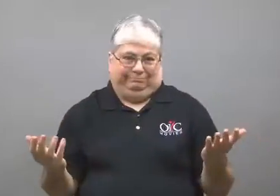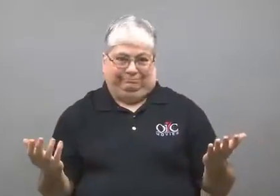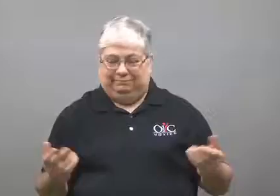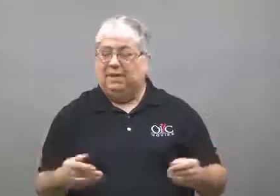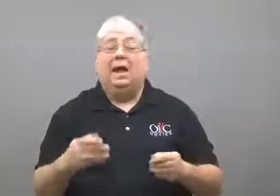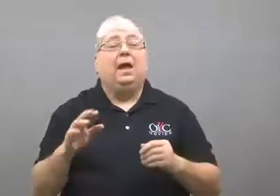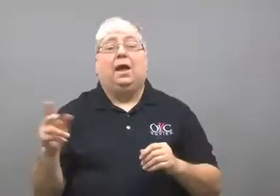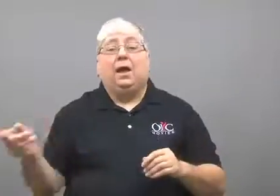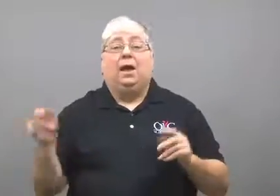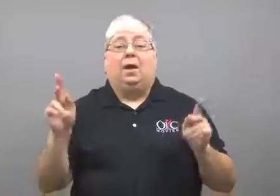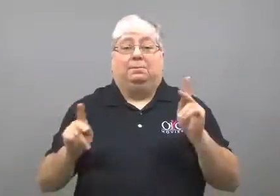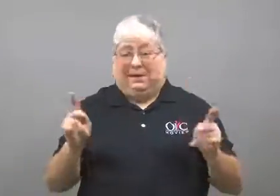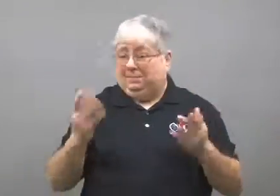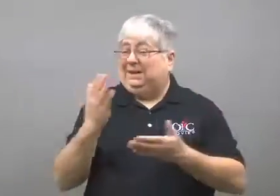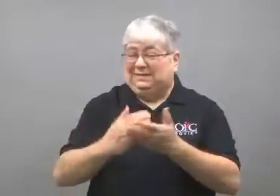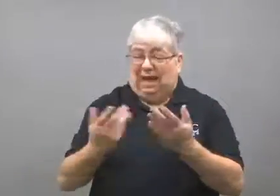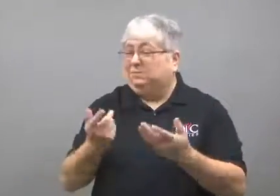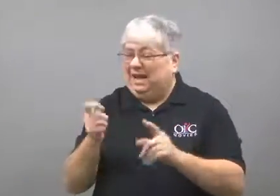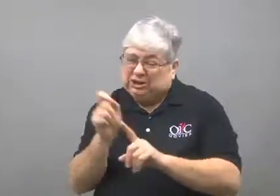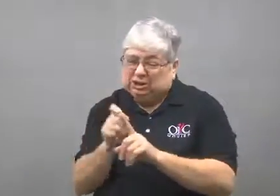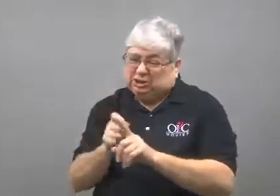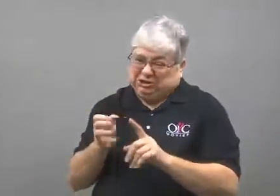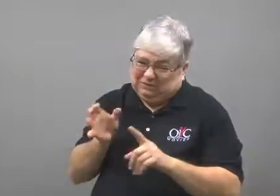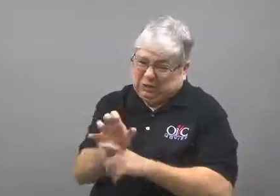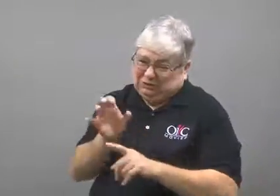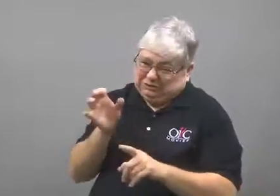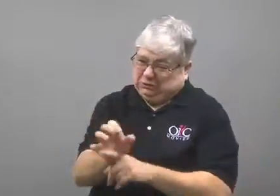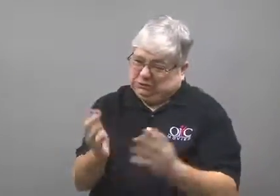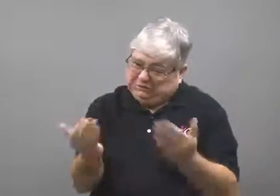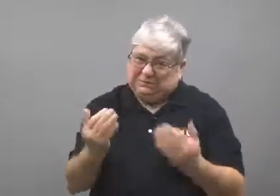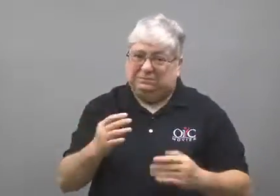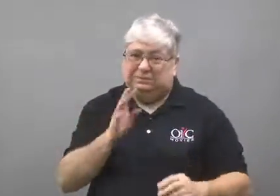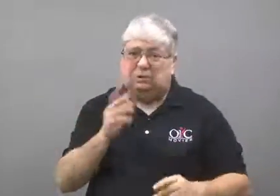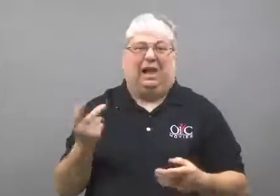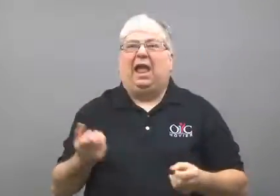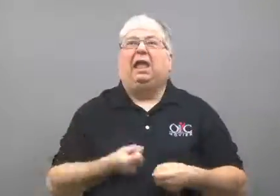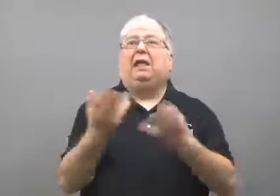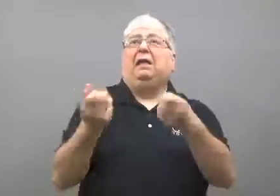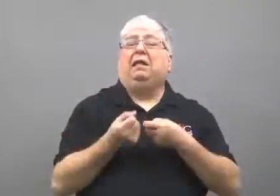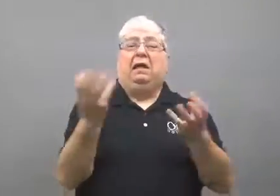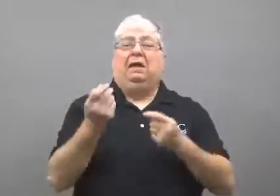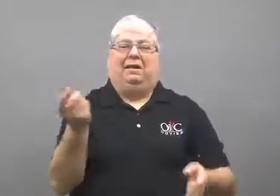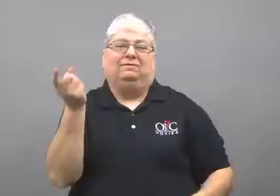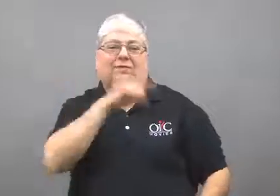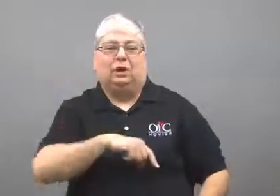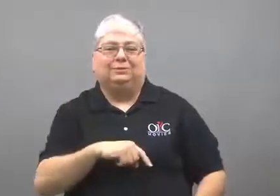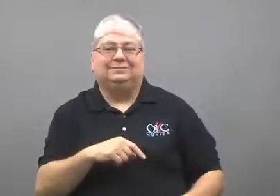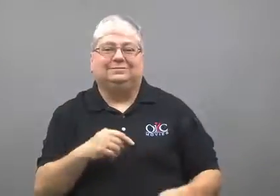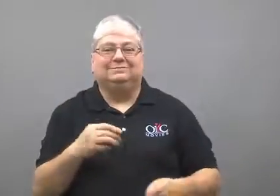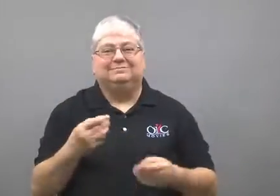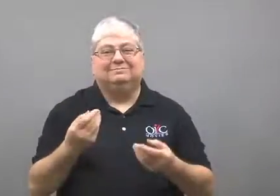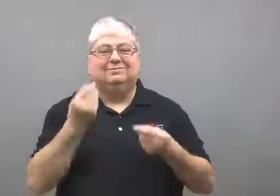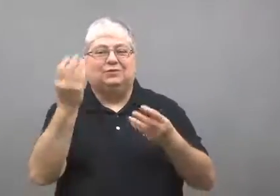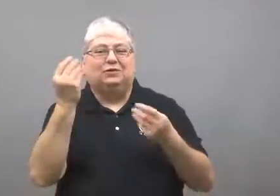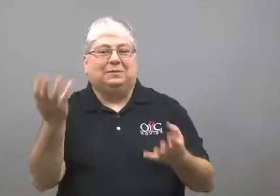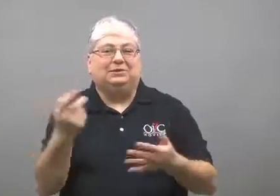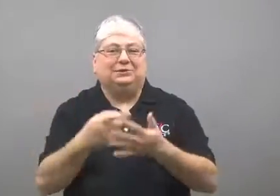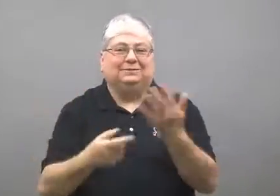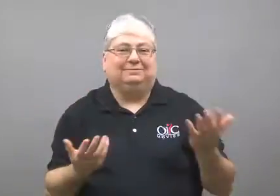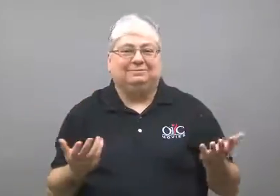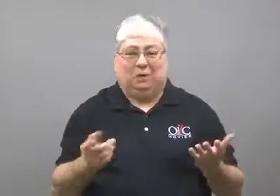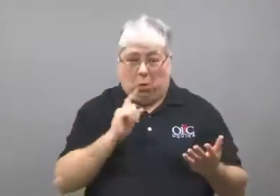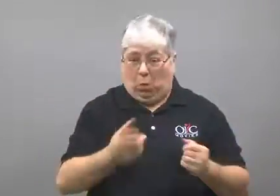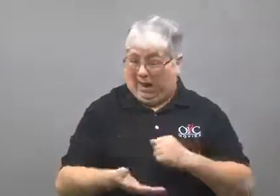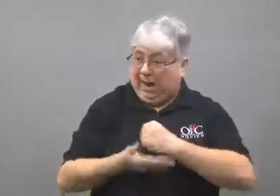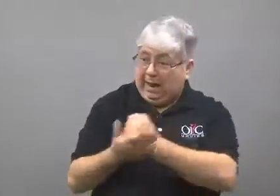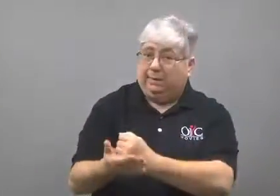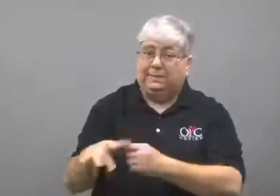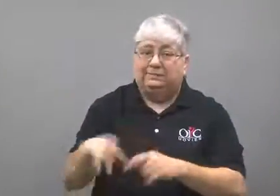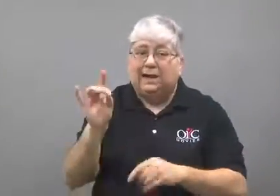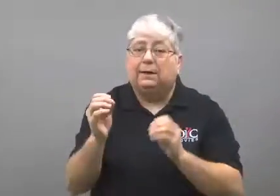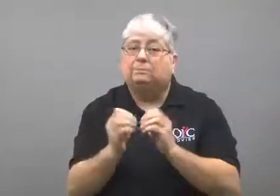Detainees who were interrogated often gave false information.